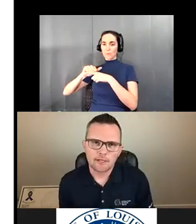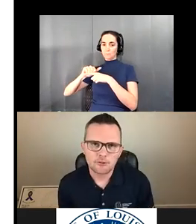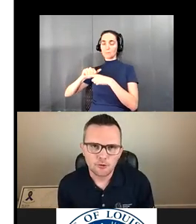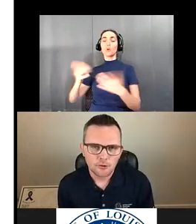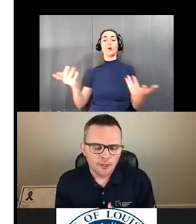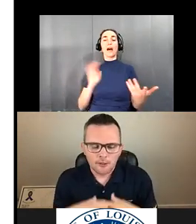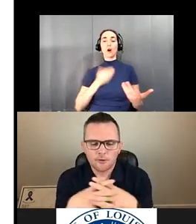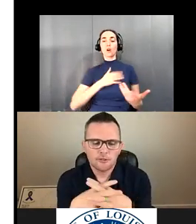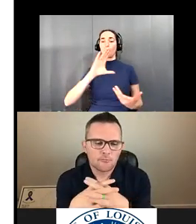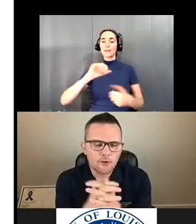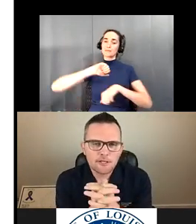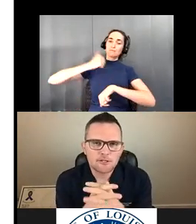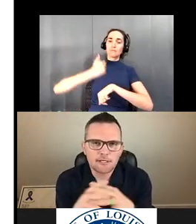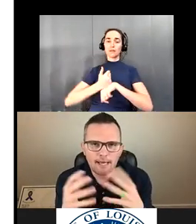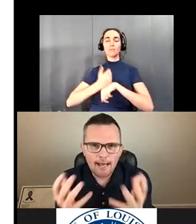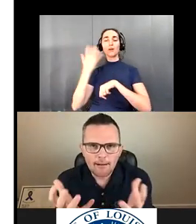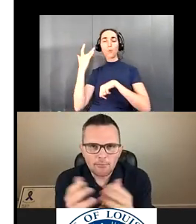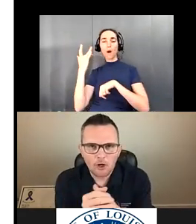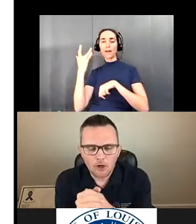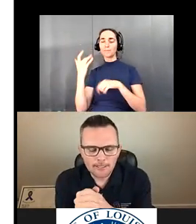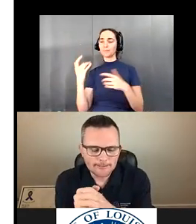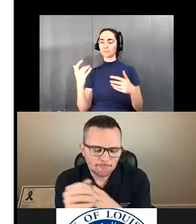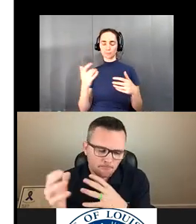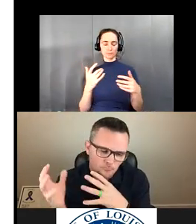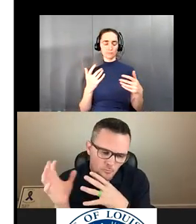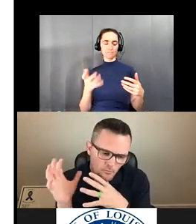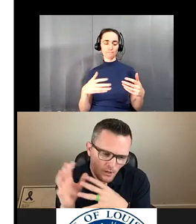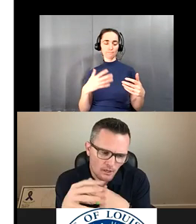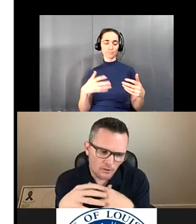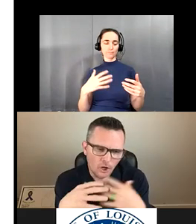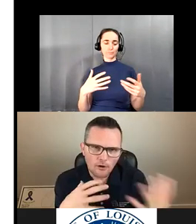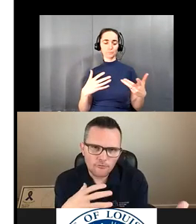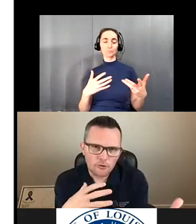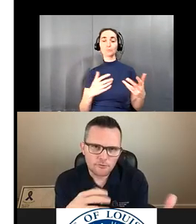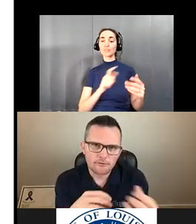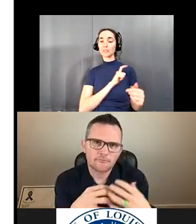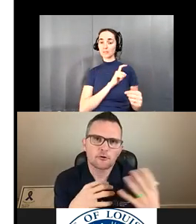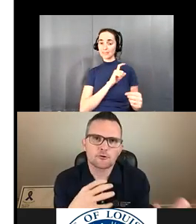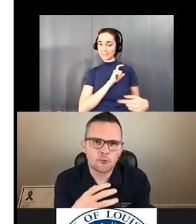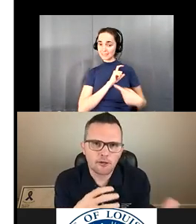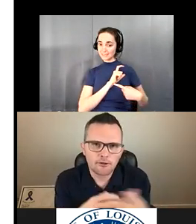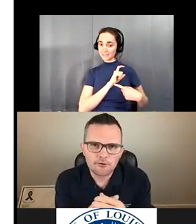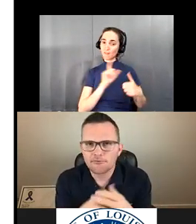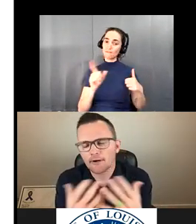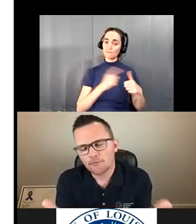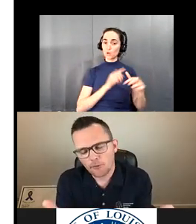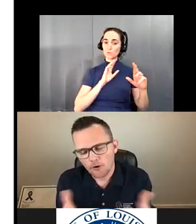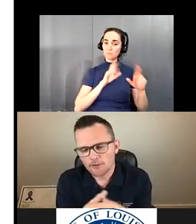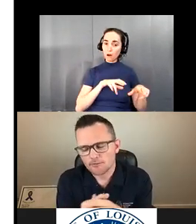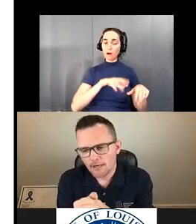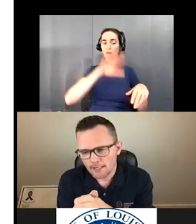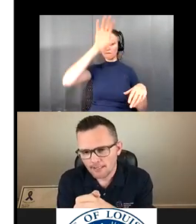to really bridge the gap on law enforcement first responders fire departments medics,